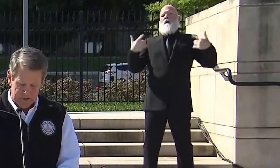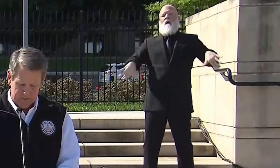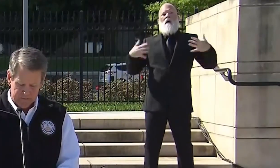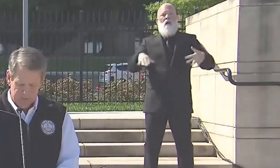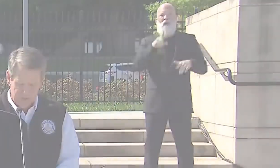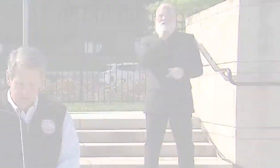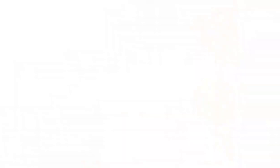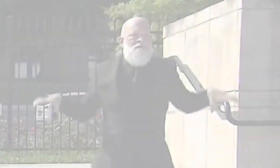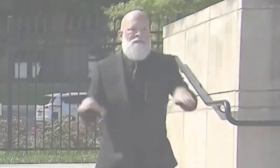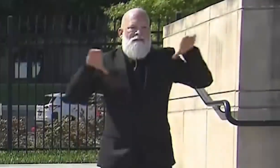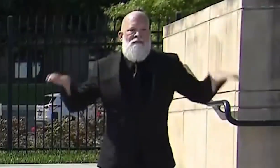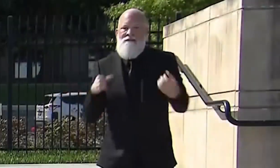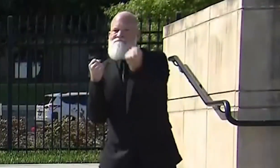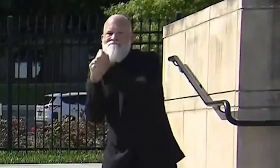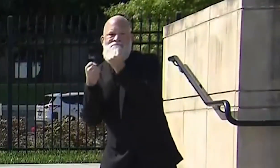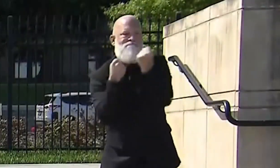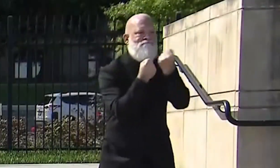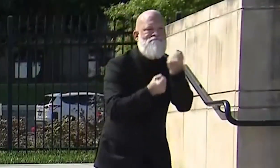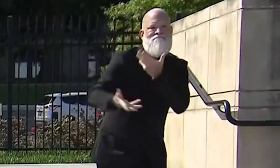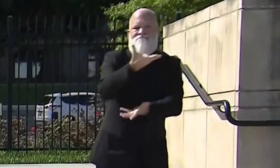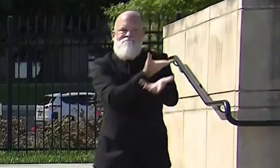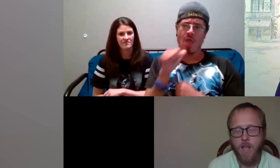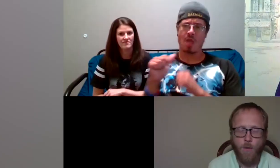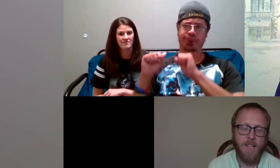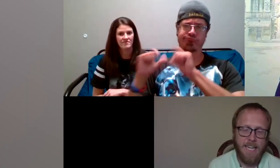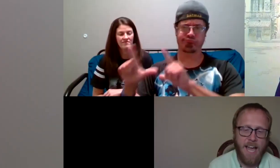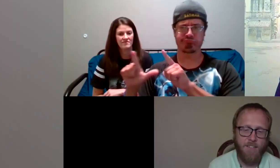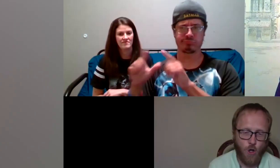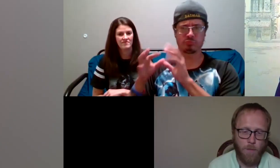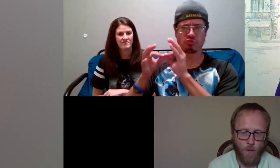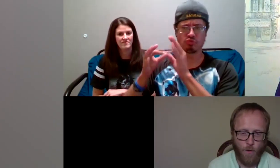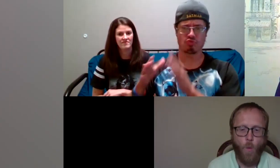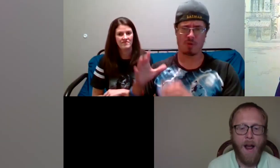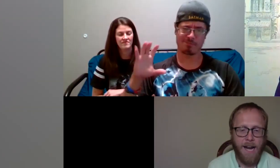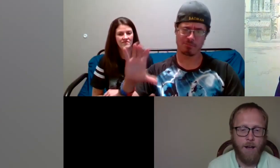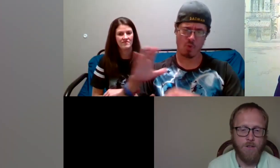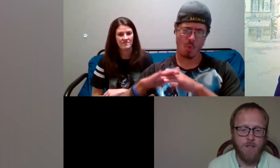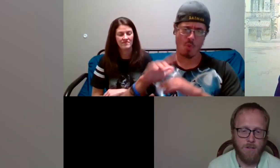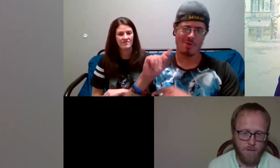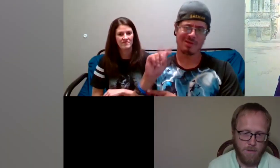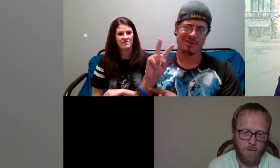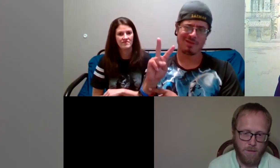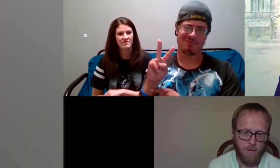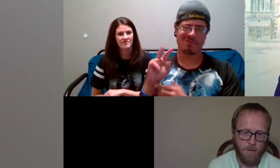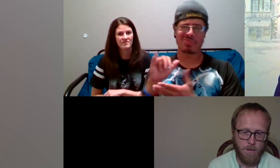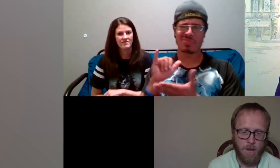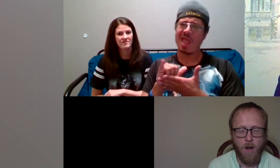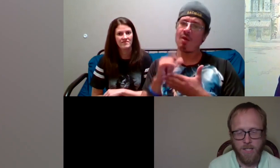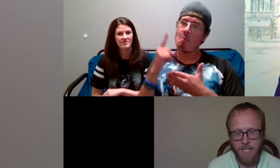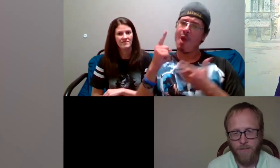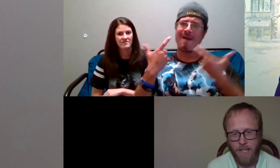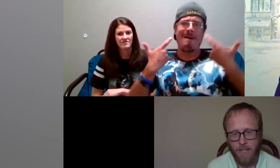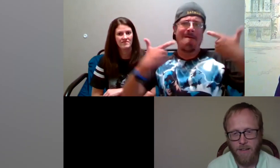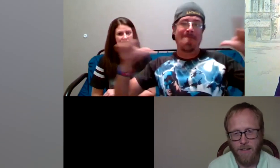ESPECIALLY ON THE NATIONAL LEVEL. (Steve Evans translating for Cody and Melissa)"They really need to have an interpretor at the White House on TV. That was really one big problem for the deaf community there was not